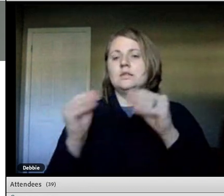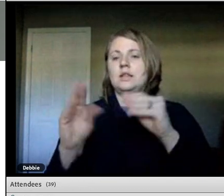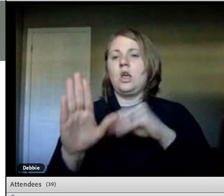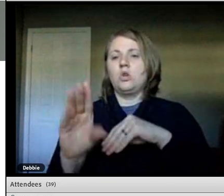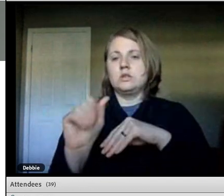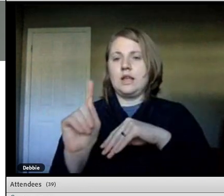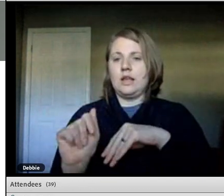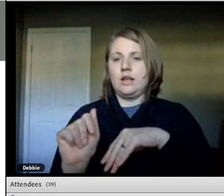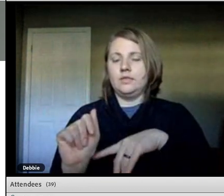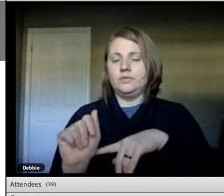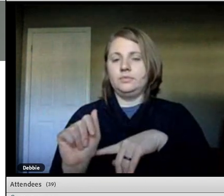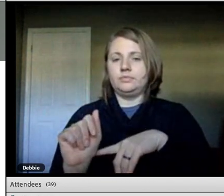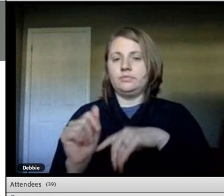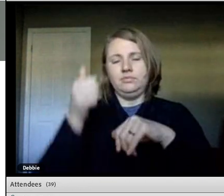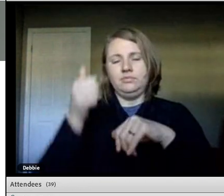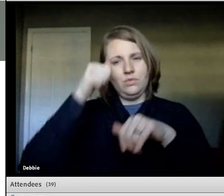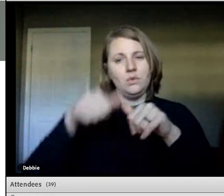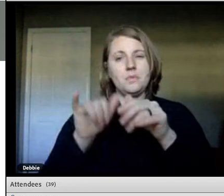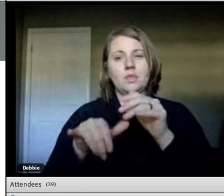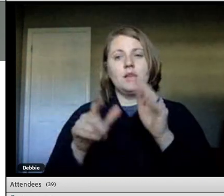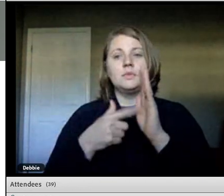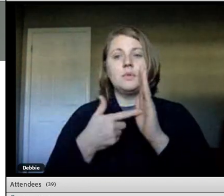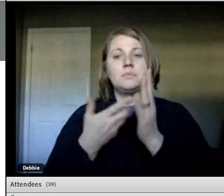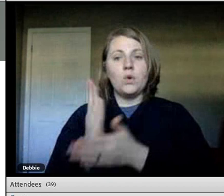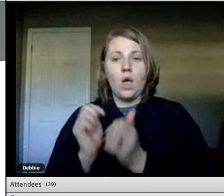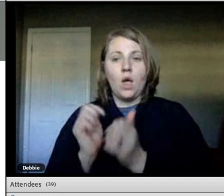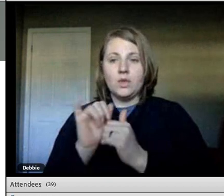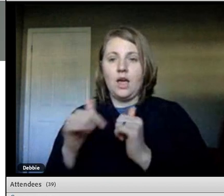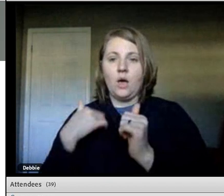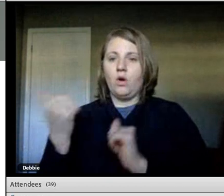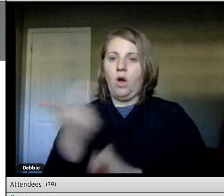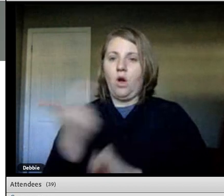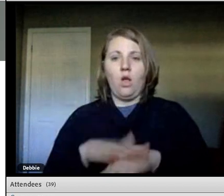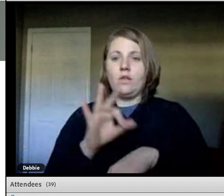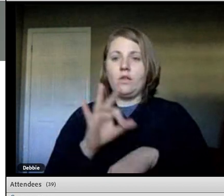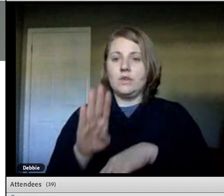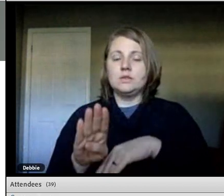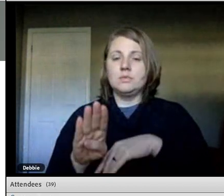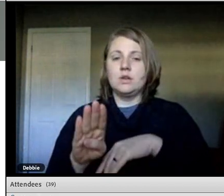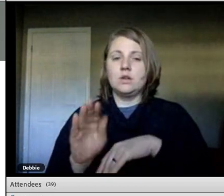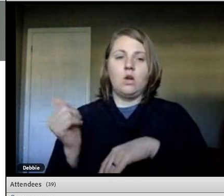Sometimes we're okay with that. We're all on Facebook. We all use Google. Right?